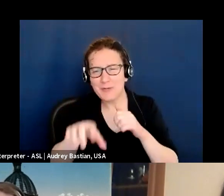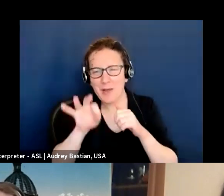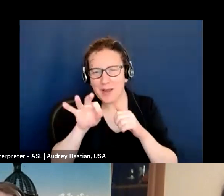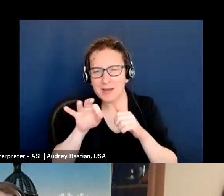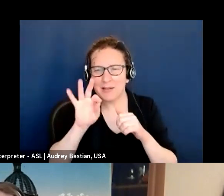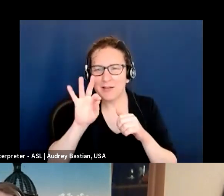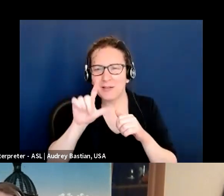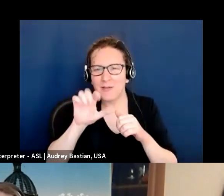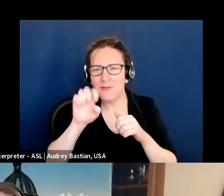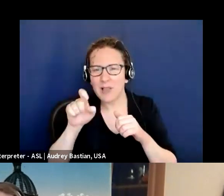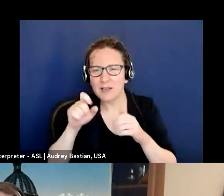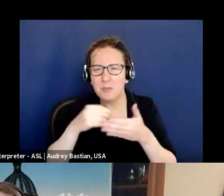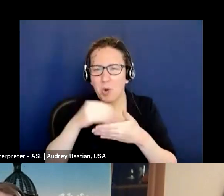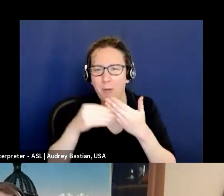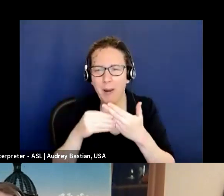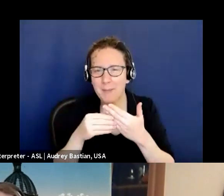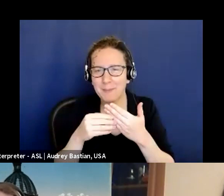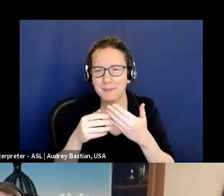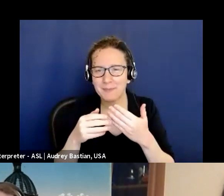in the middle of all that you were doing back in your country of Georgia?